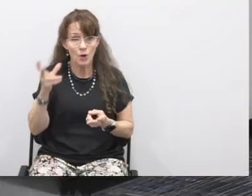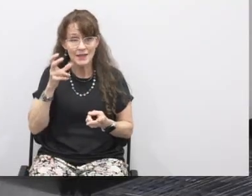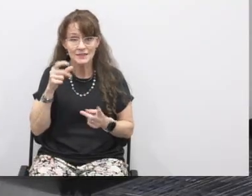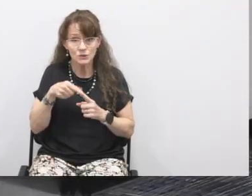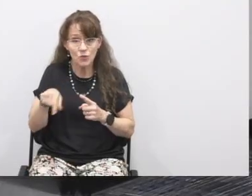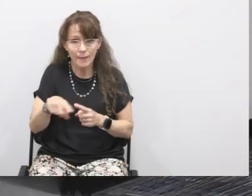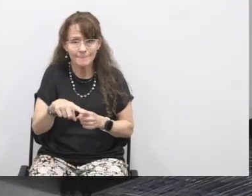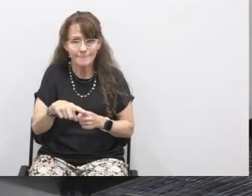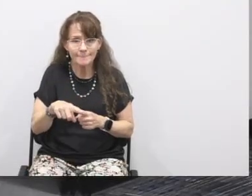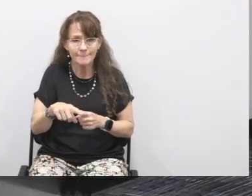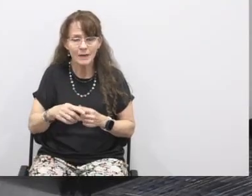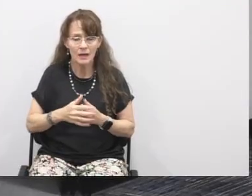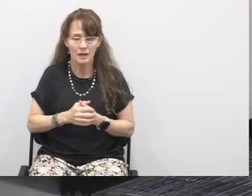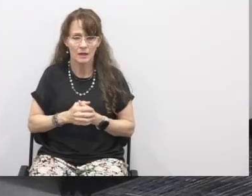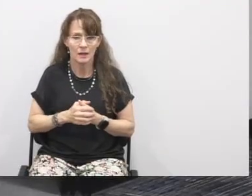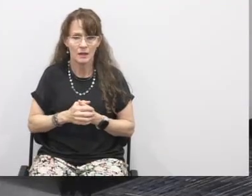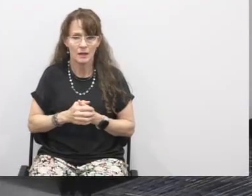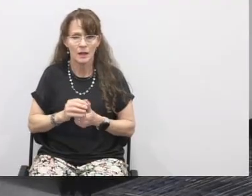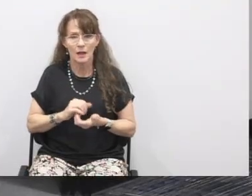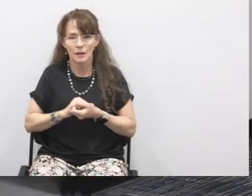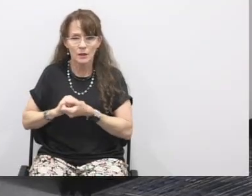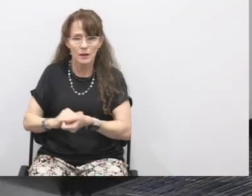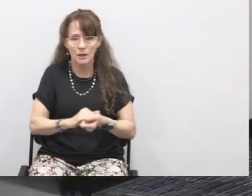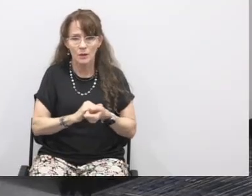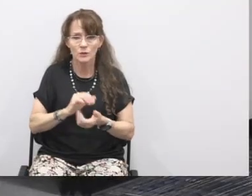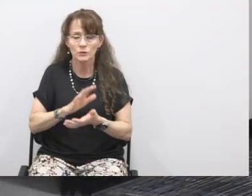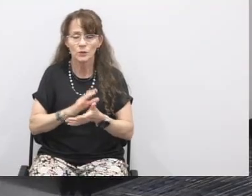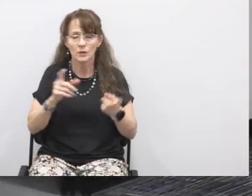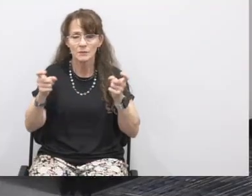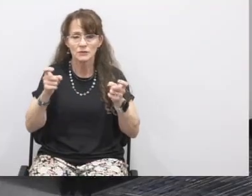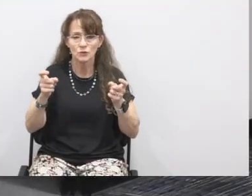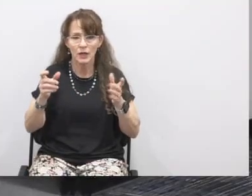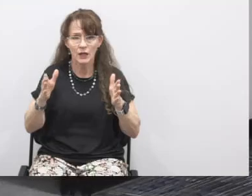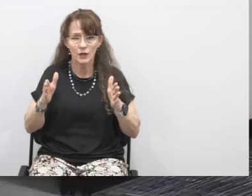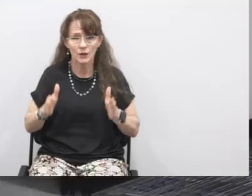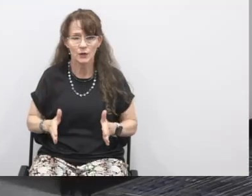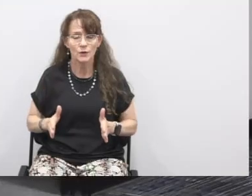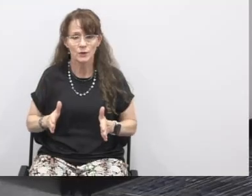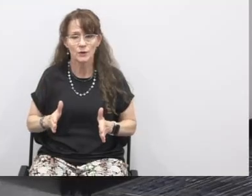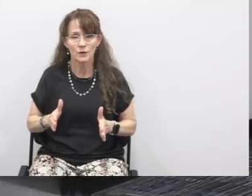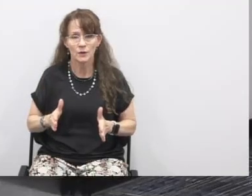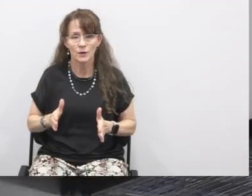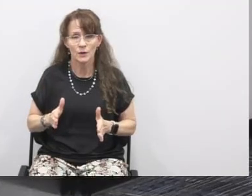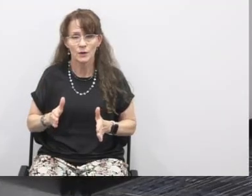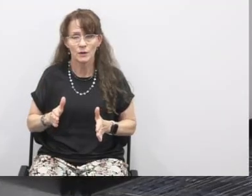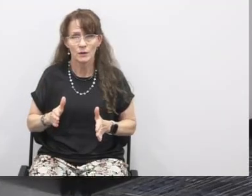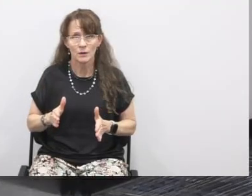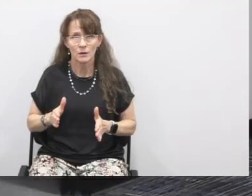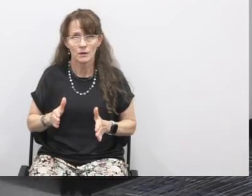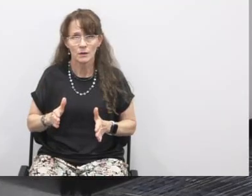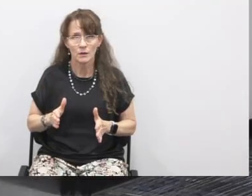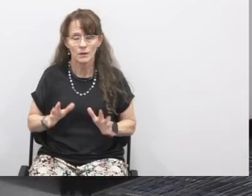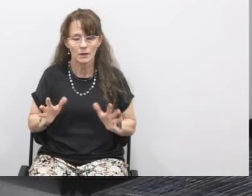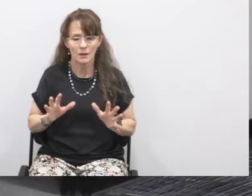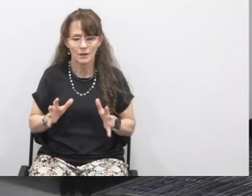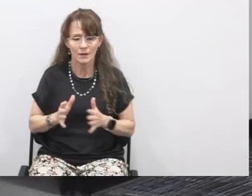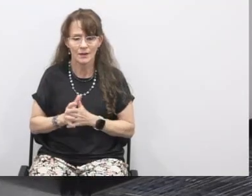And then again, collaborating with school administrators. Mr., Doc, wow, sorry.